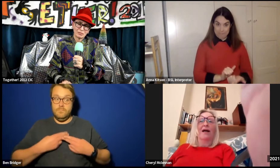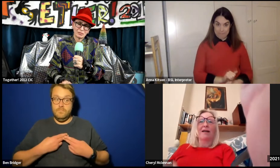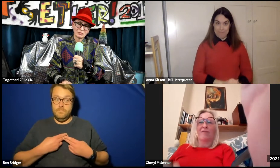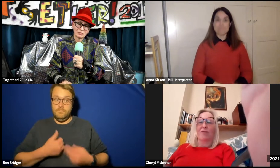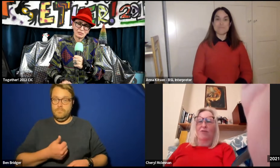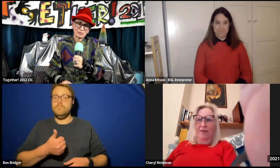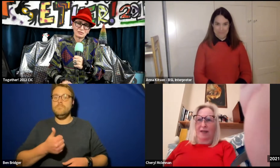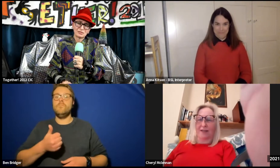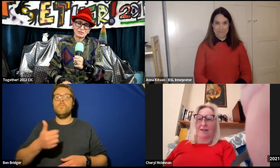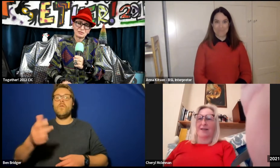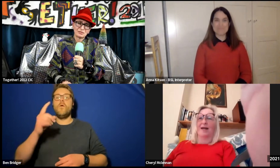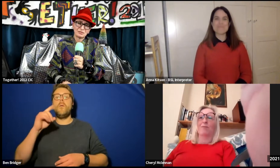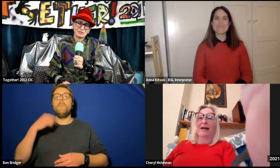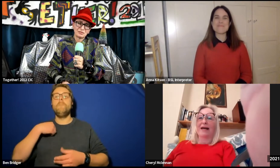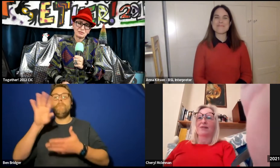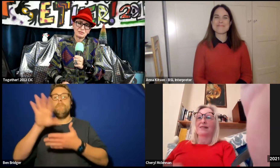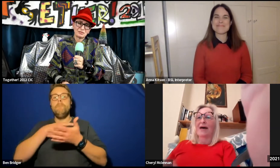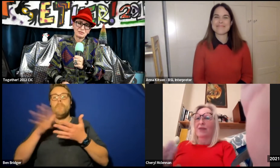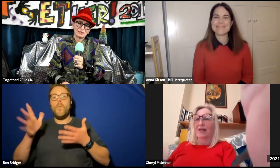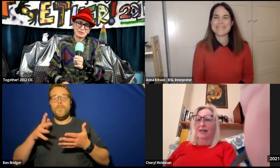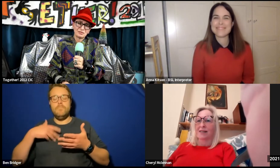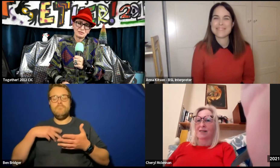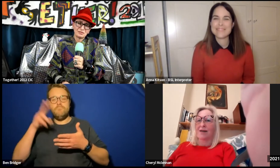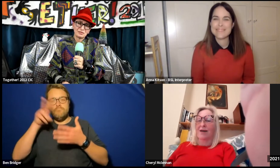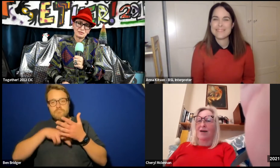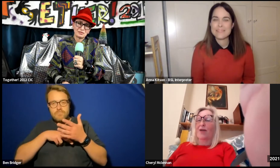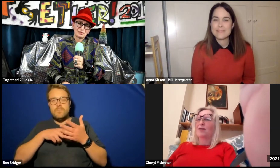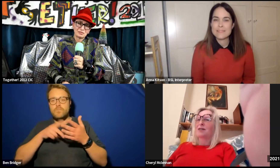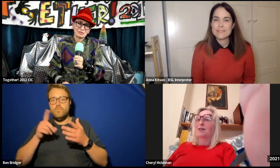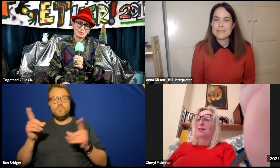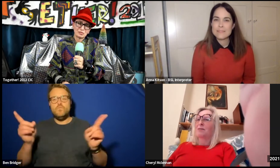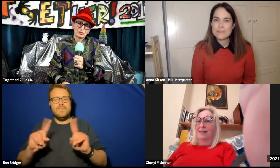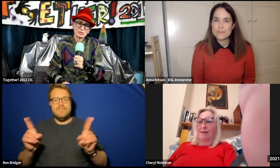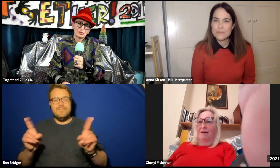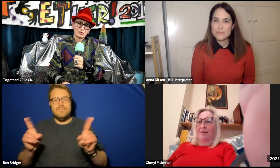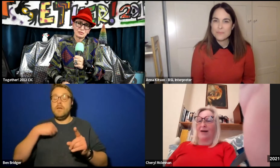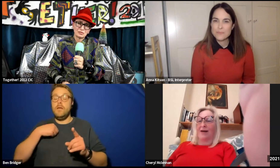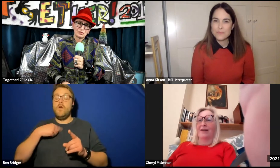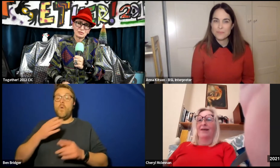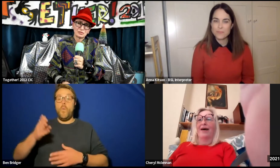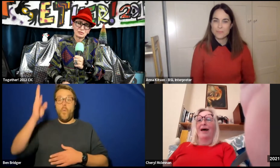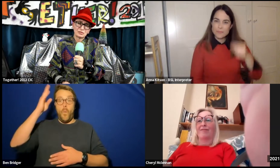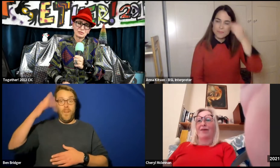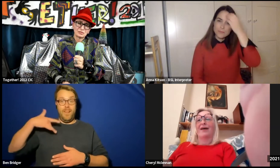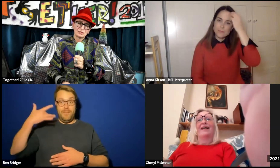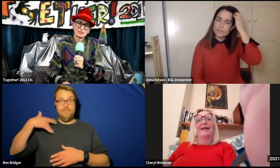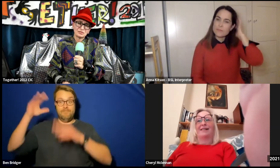The first poem is about when I left the North of England and moved to the at South-East, the only spaghetti I had